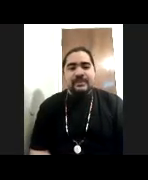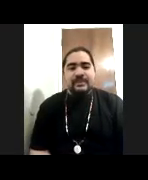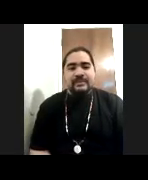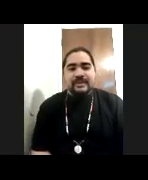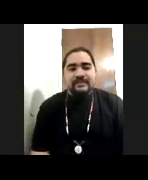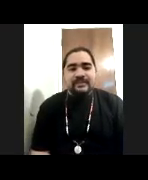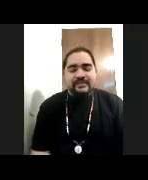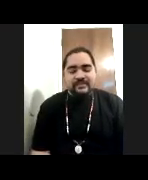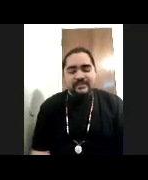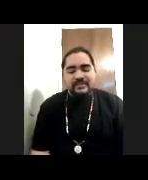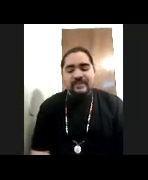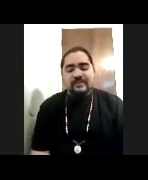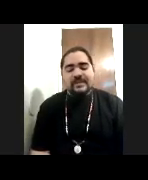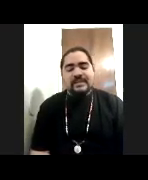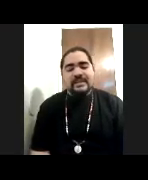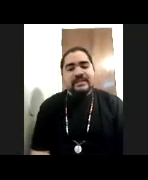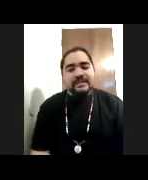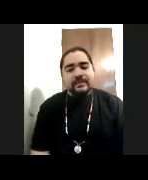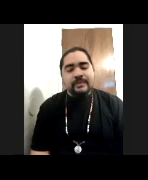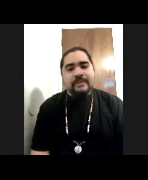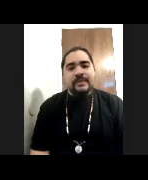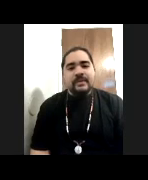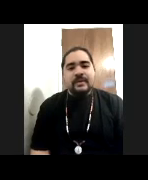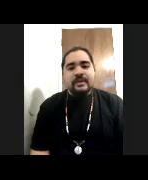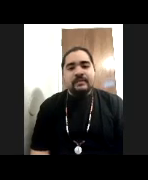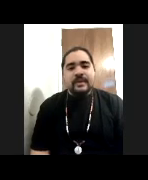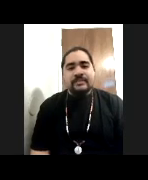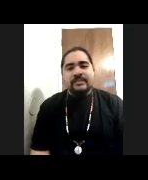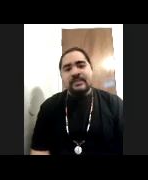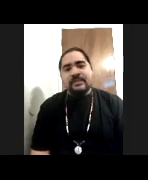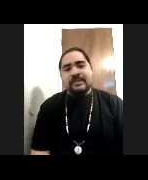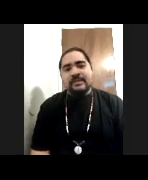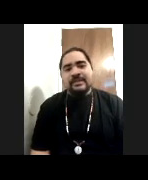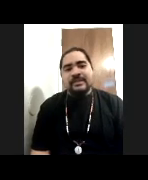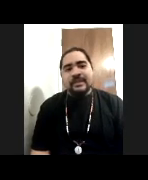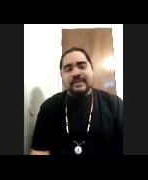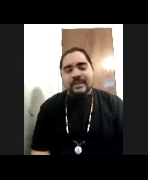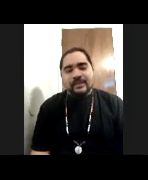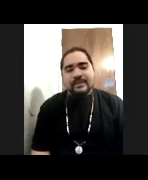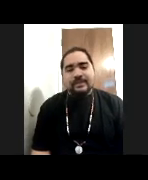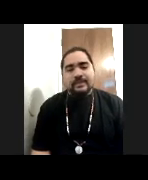on one conversations to like finally kind of open up. That's that's like a really good point